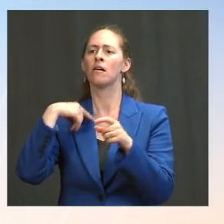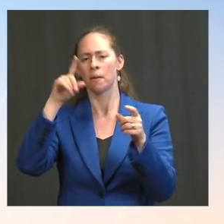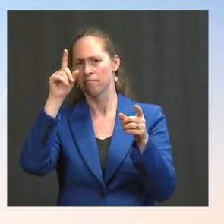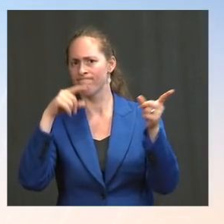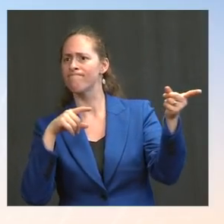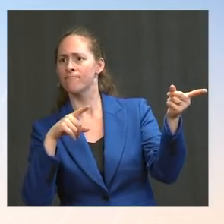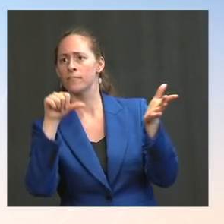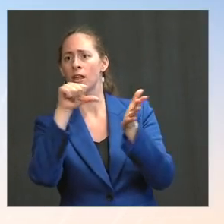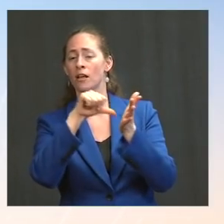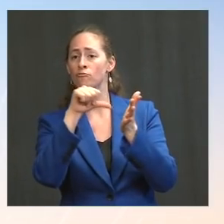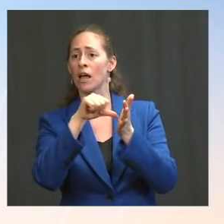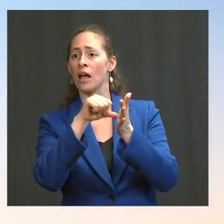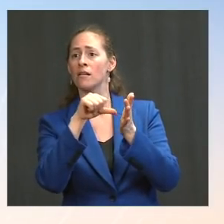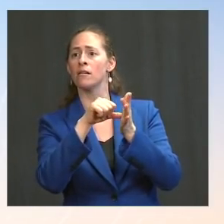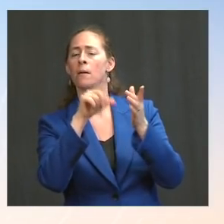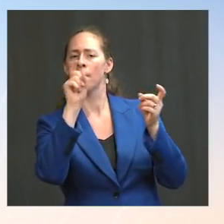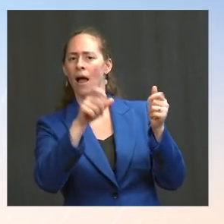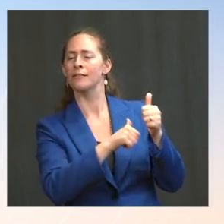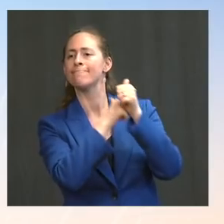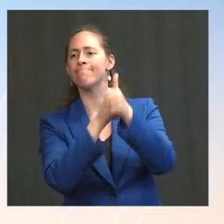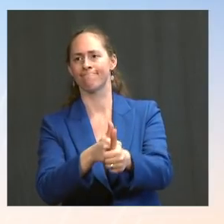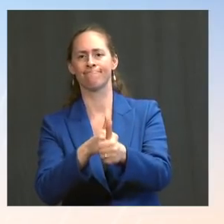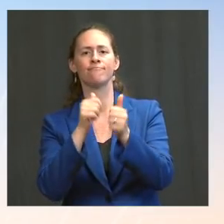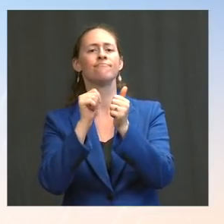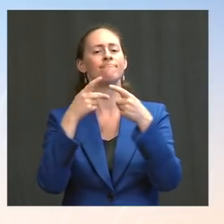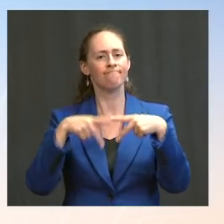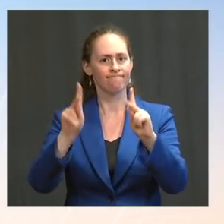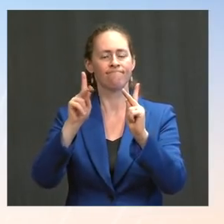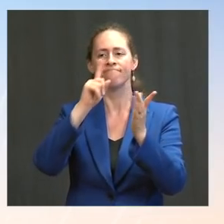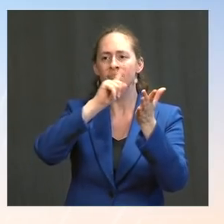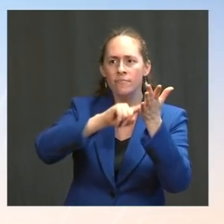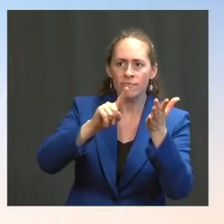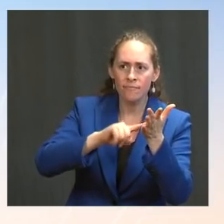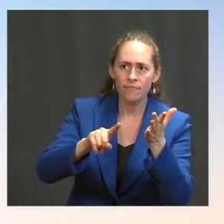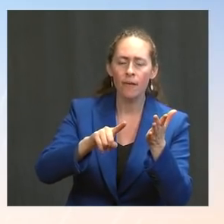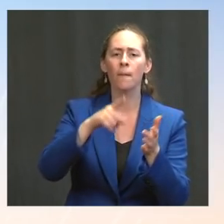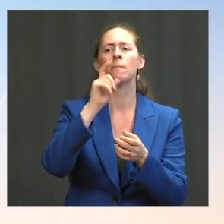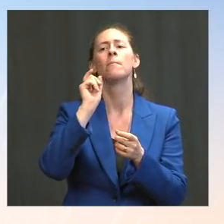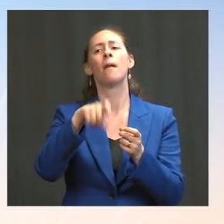and it must comply with its obligations under its Safeguards Agreements with the IAEA. We're working with allies and partners